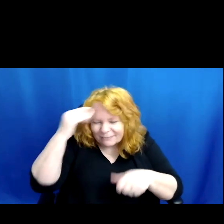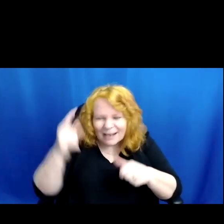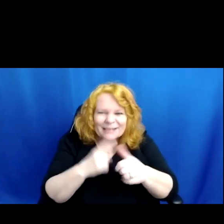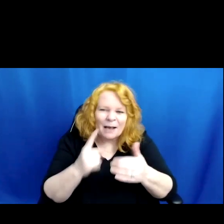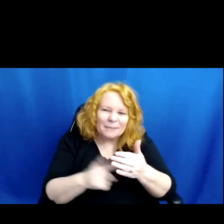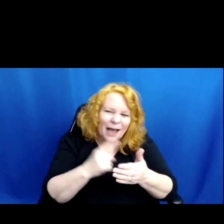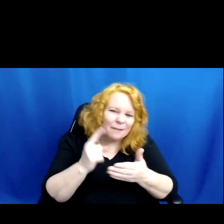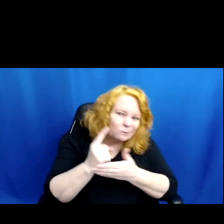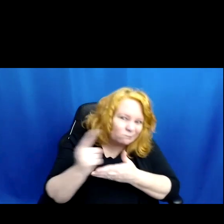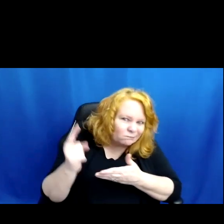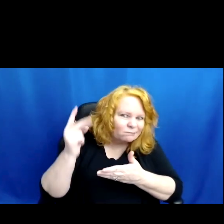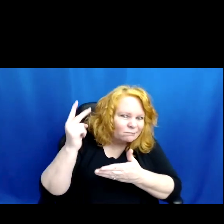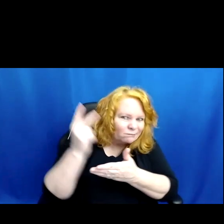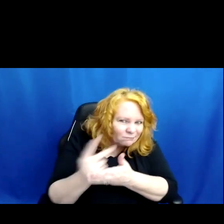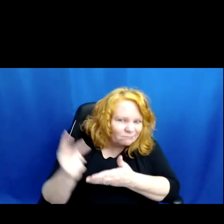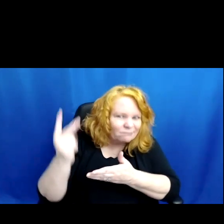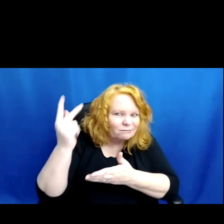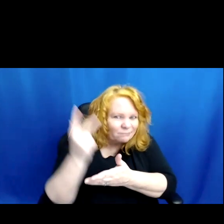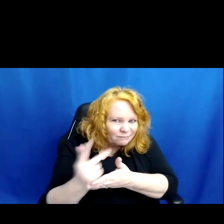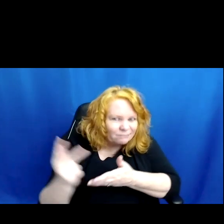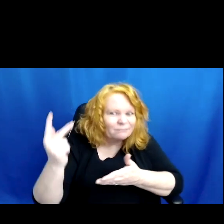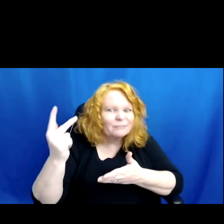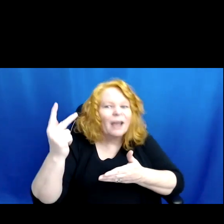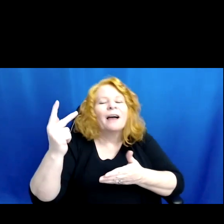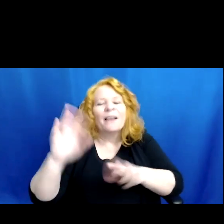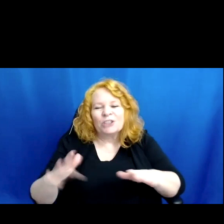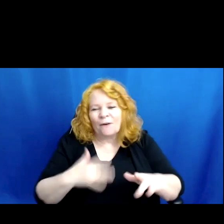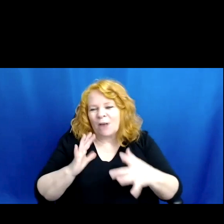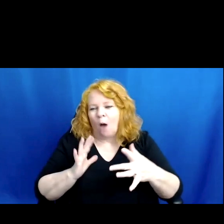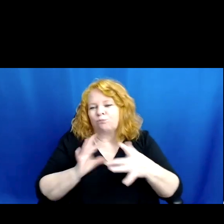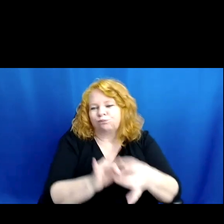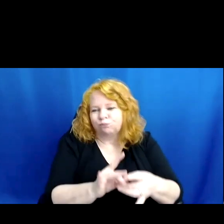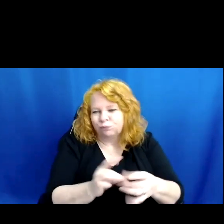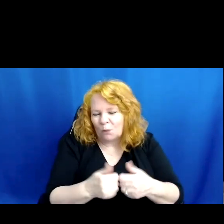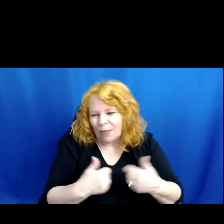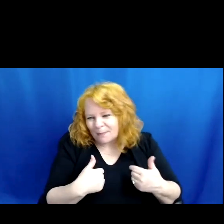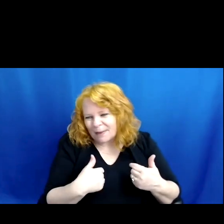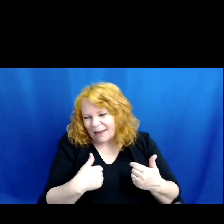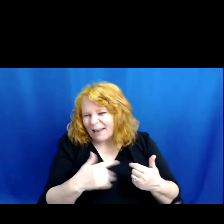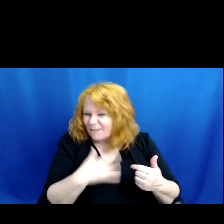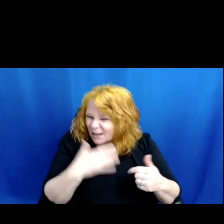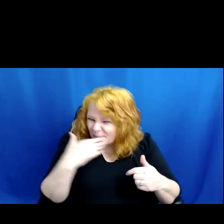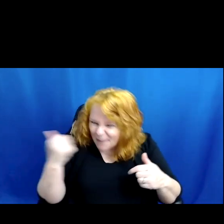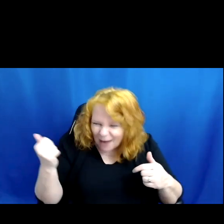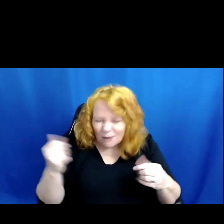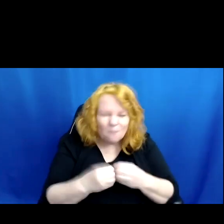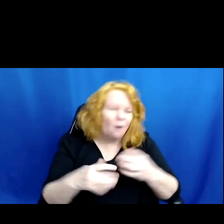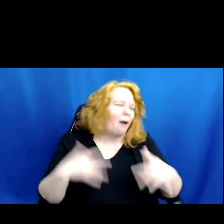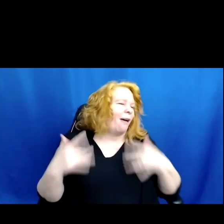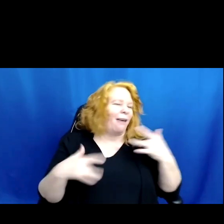The children got to get to know me and connect with me. I am going to be much noisier and lot more enthusiastic than I am sitting here next week